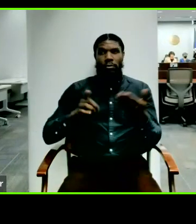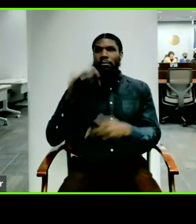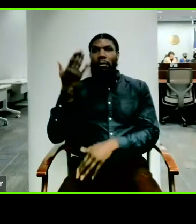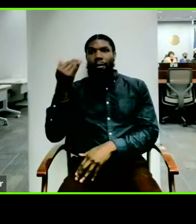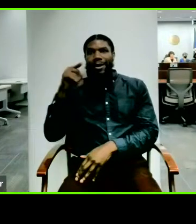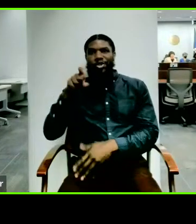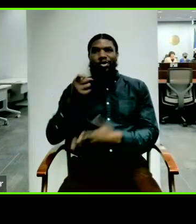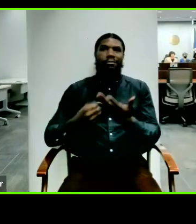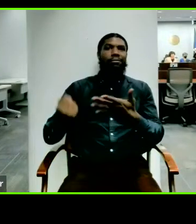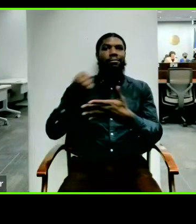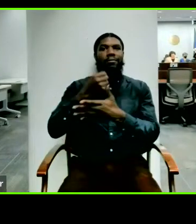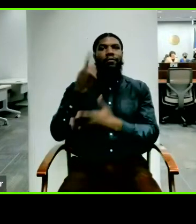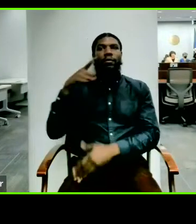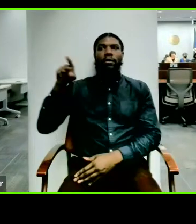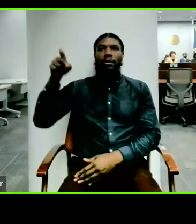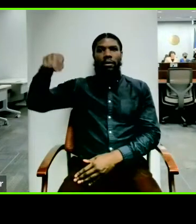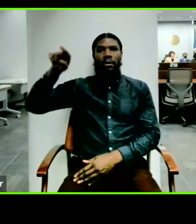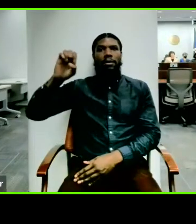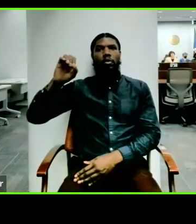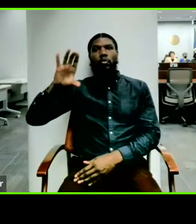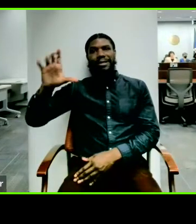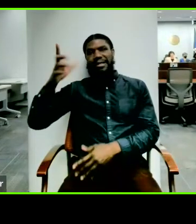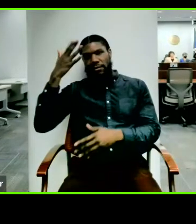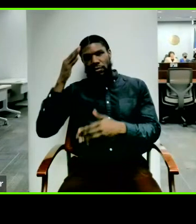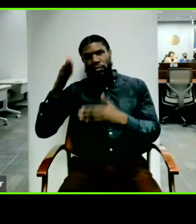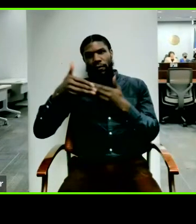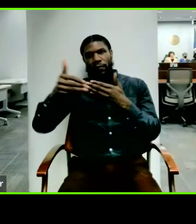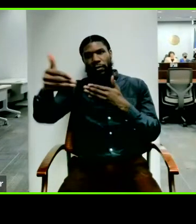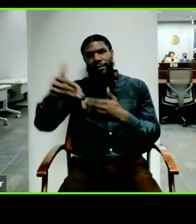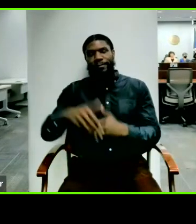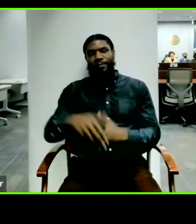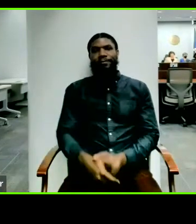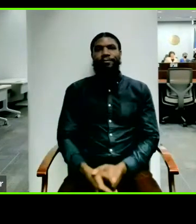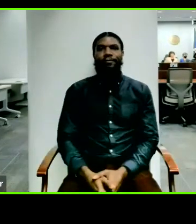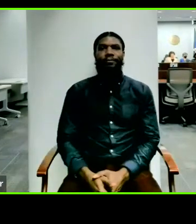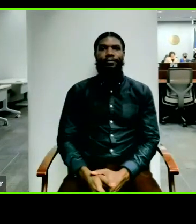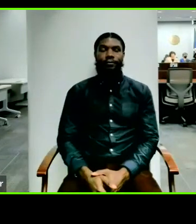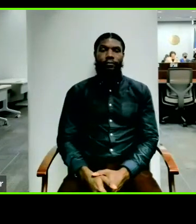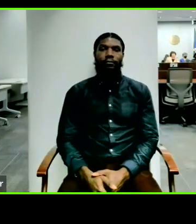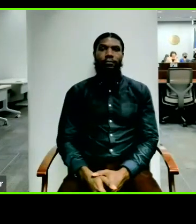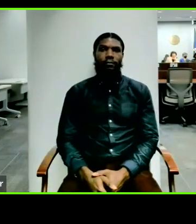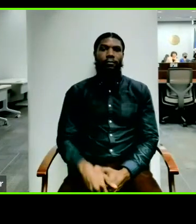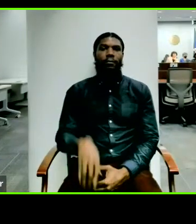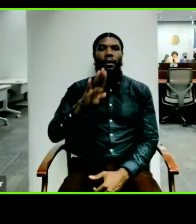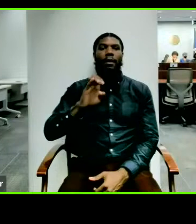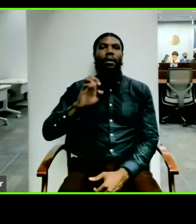be a priority for the EEOC going forward. At the Becket fund for Religious Liberty,